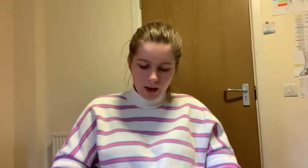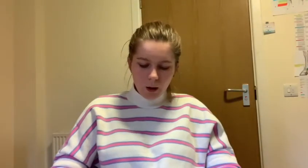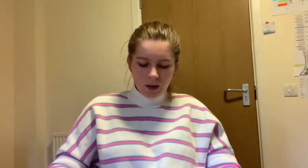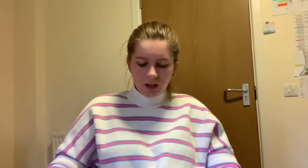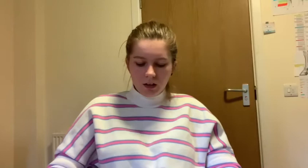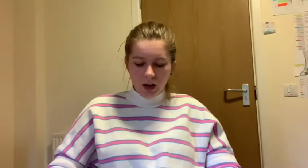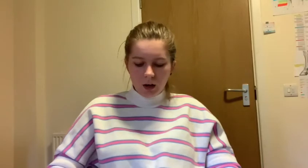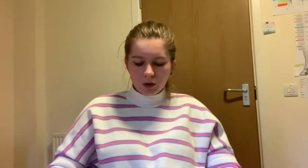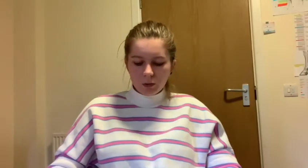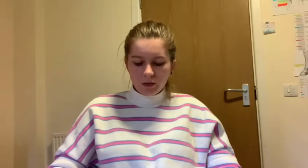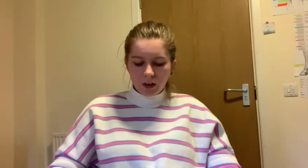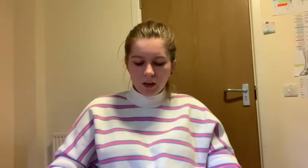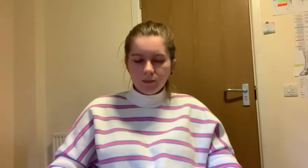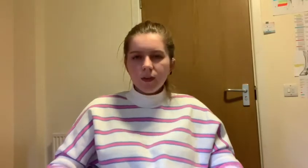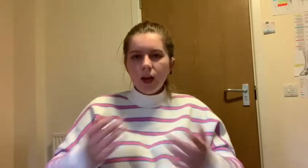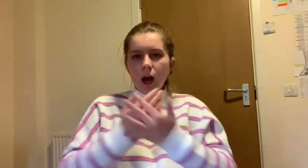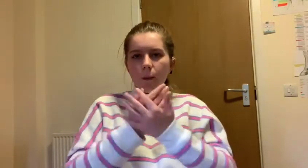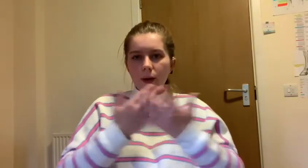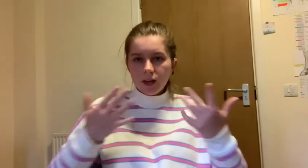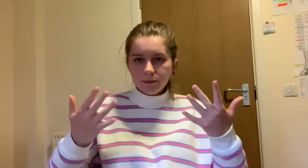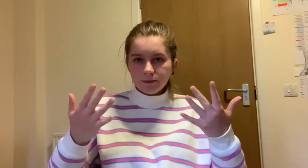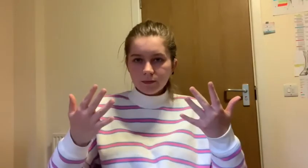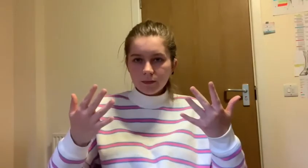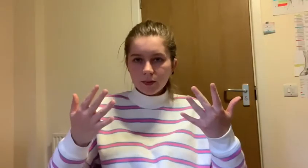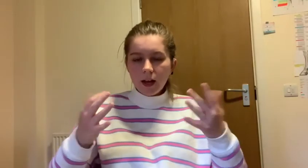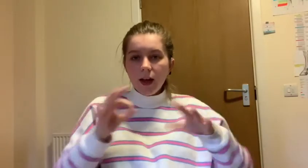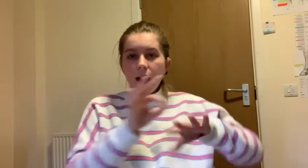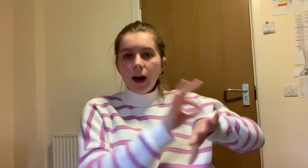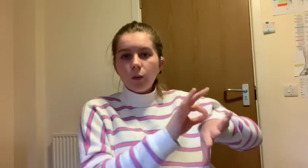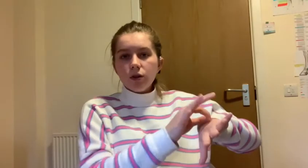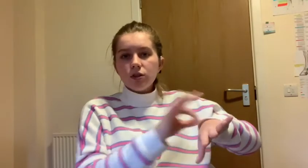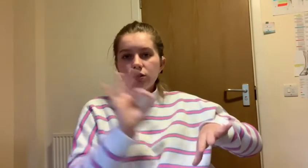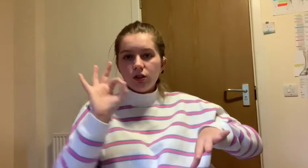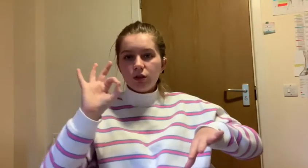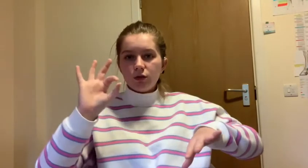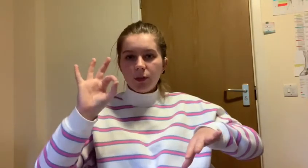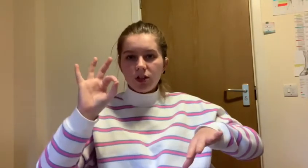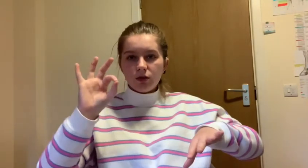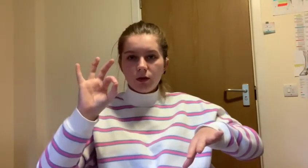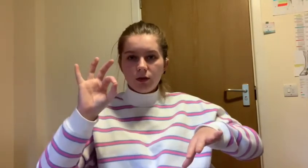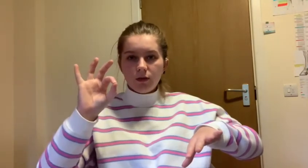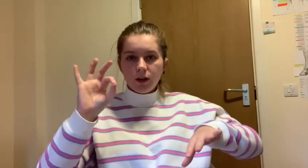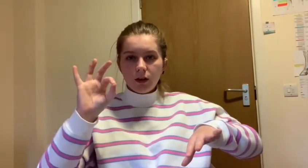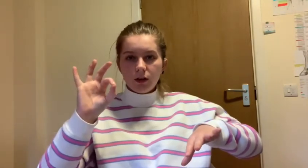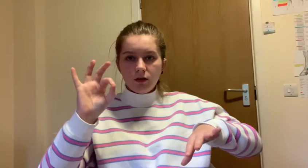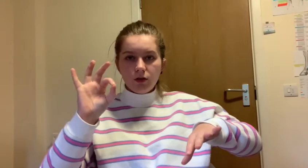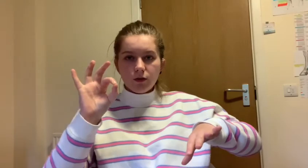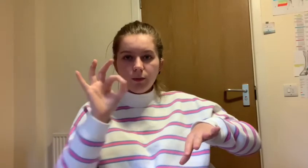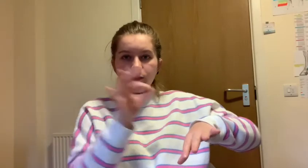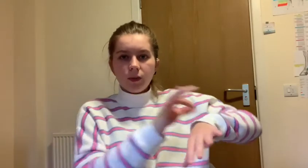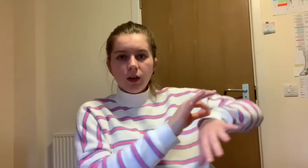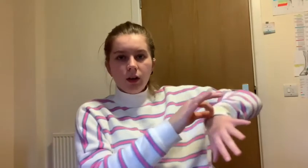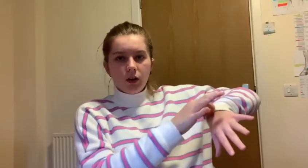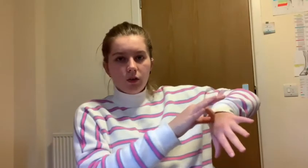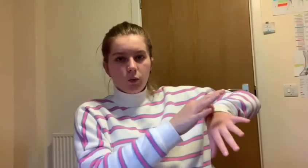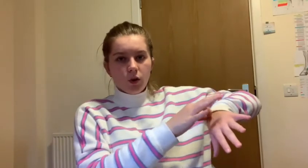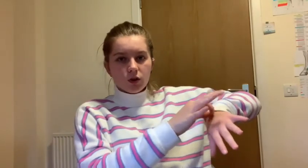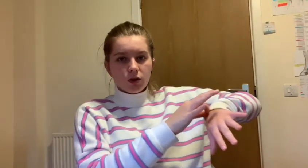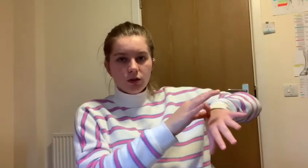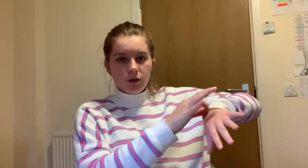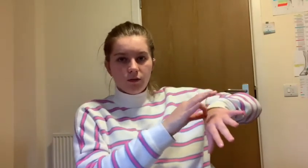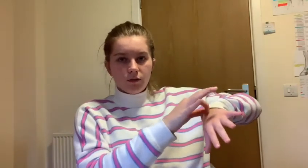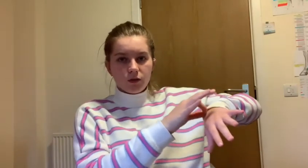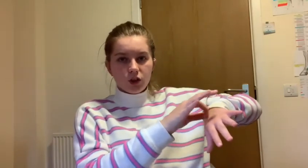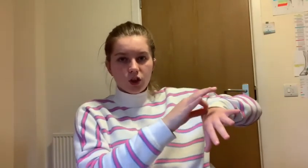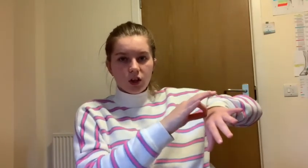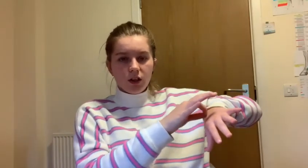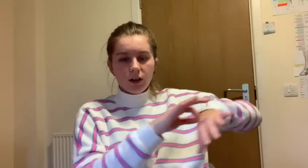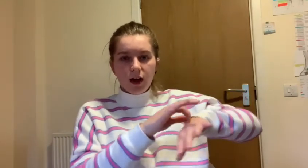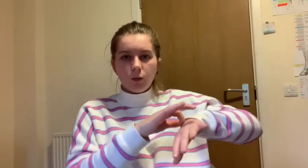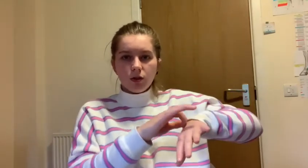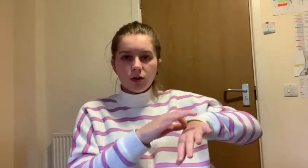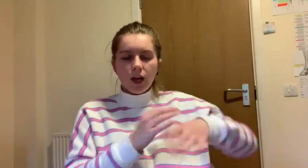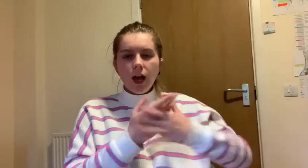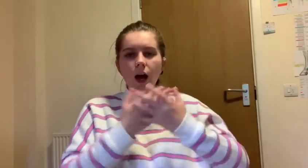"How many hours do we fly?" How many, hours- you pinch your finger and your thumb on your watch circular (motion) hours